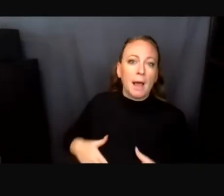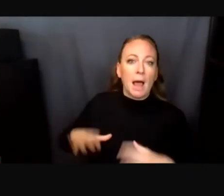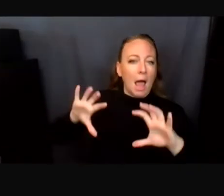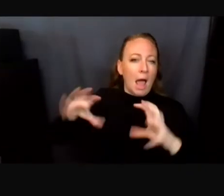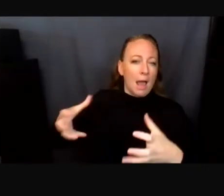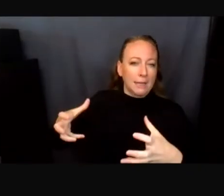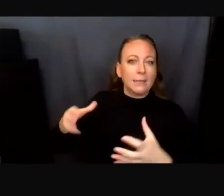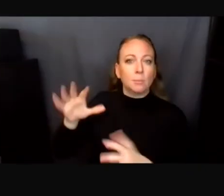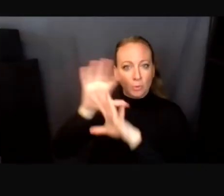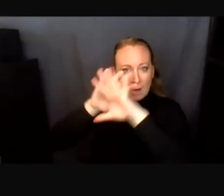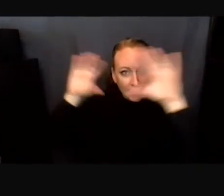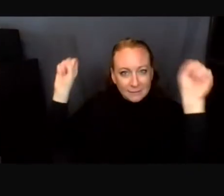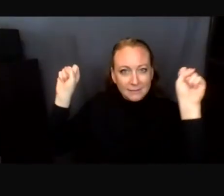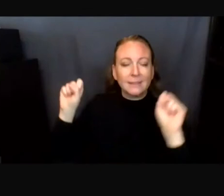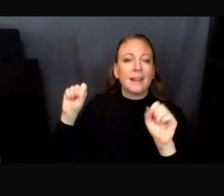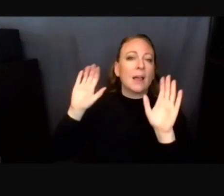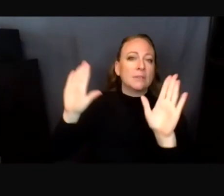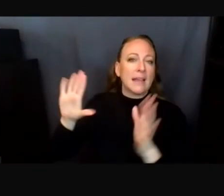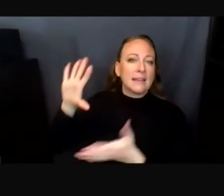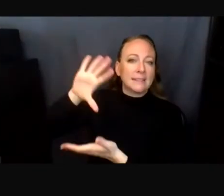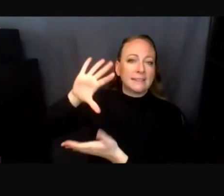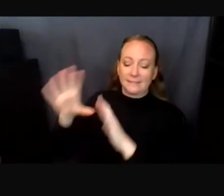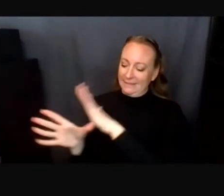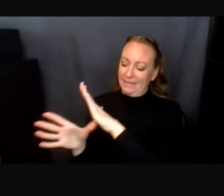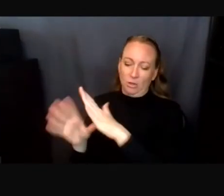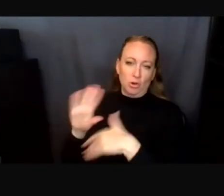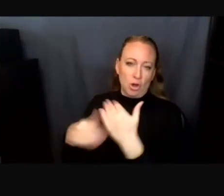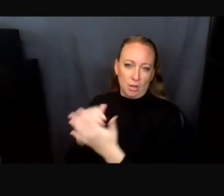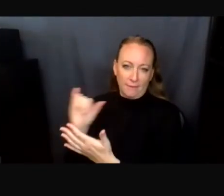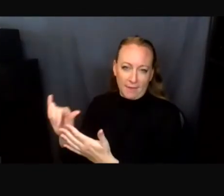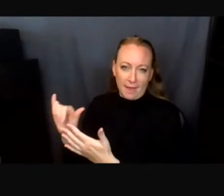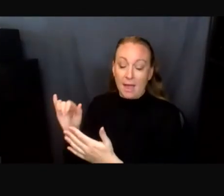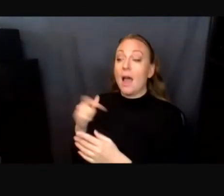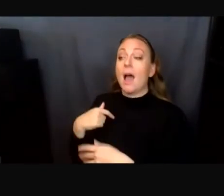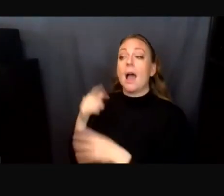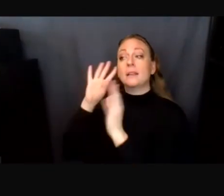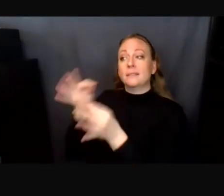And I decided to become a Catholic priest, to become a Jesuit.